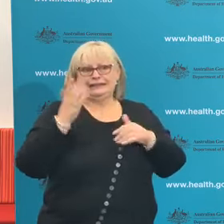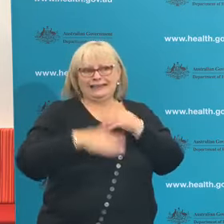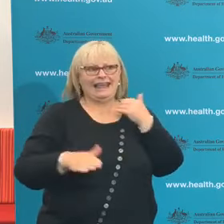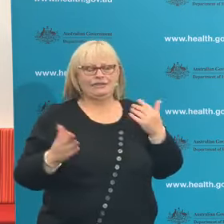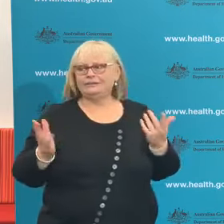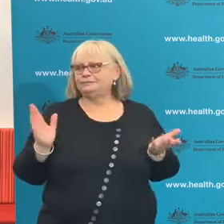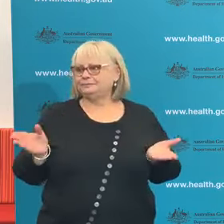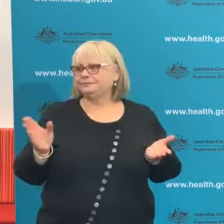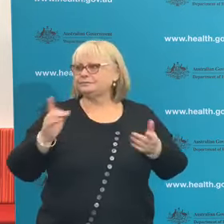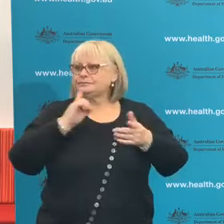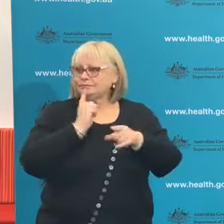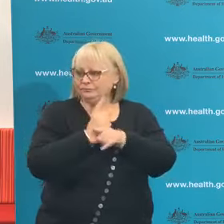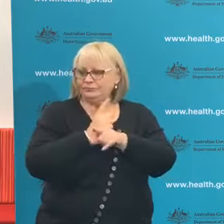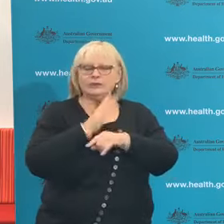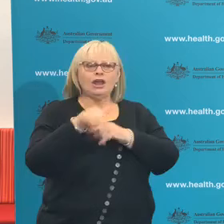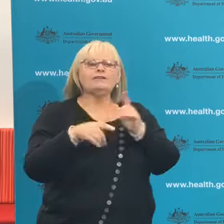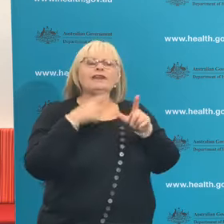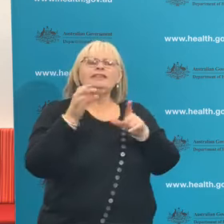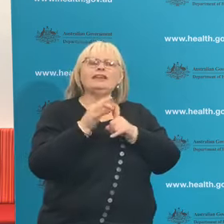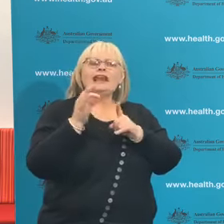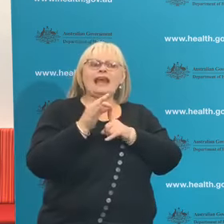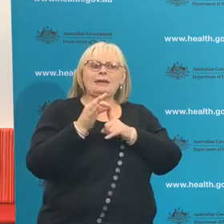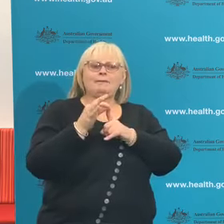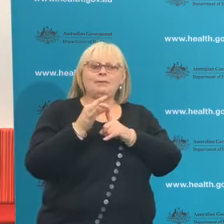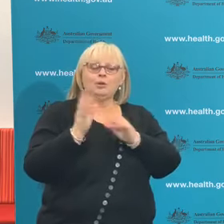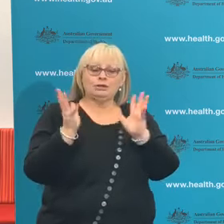You've talked about the app complementing the existing work that the States and